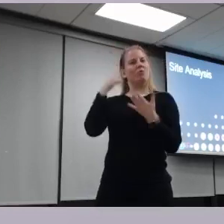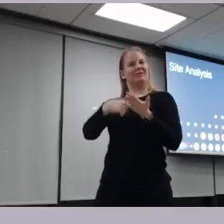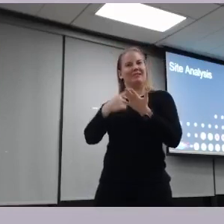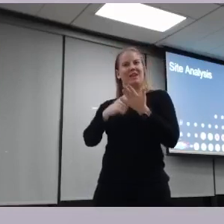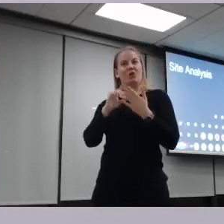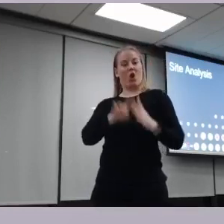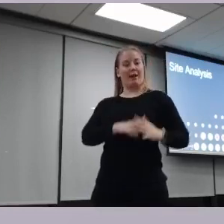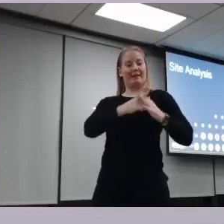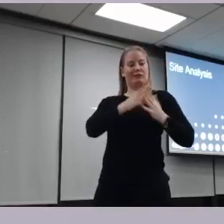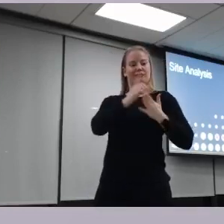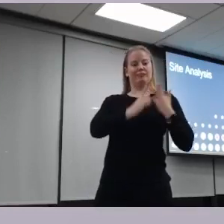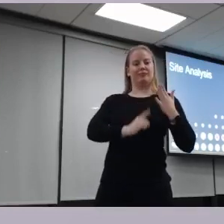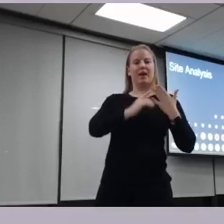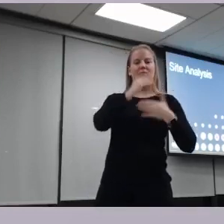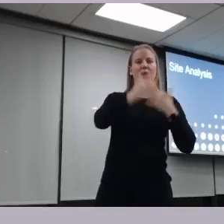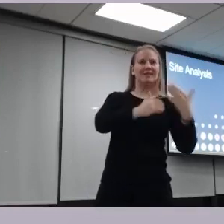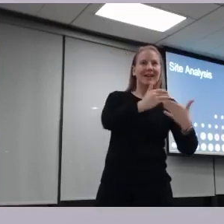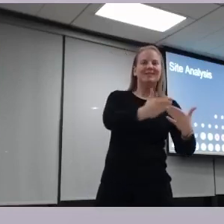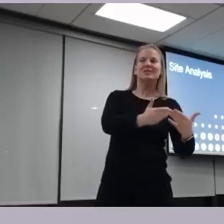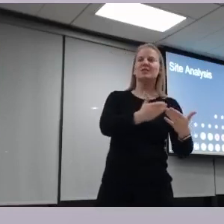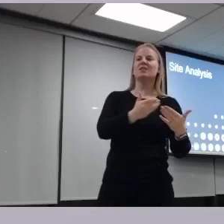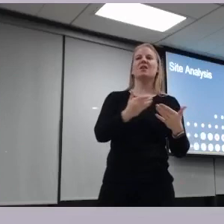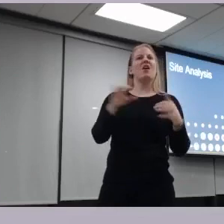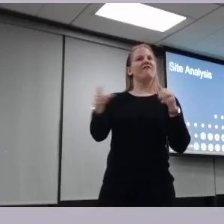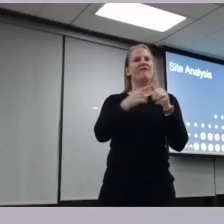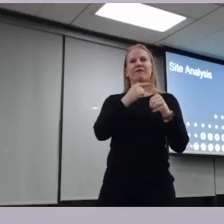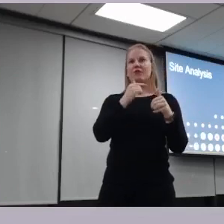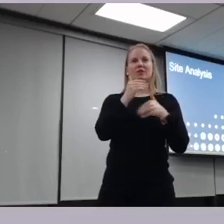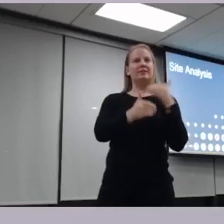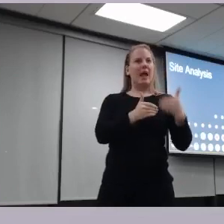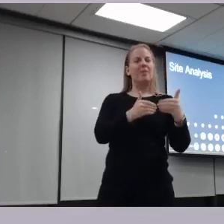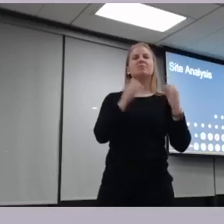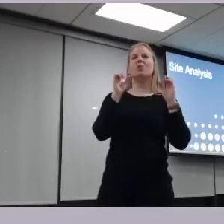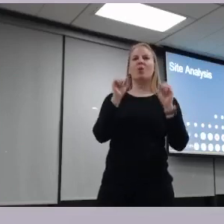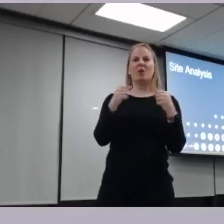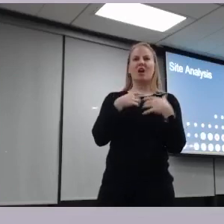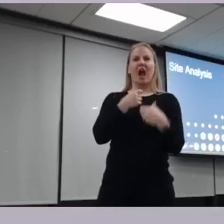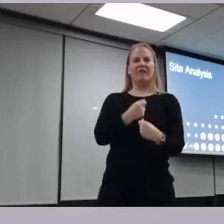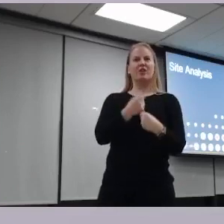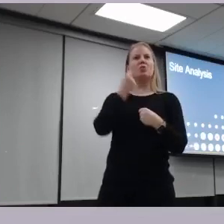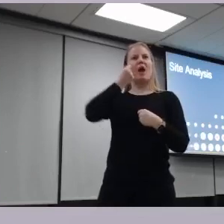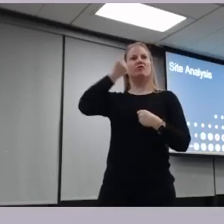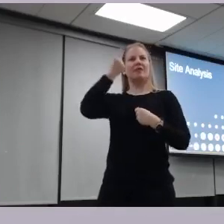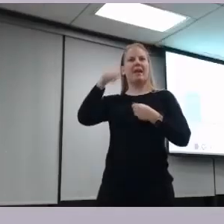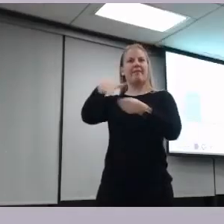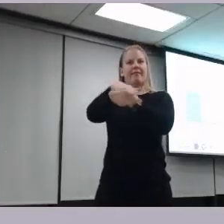and you're confident that we know the site and the surrounding context. So if we go to the next slide,